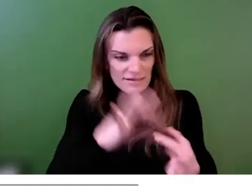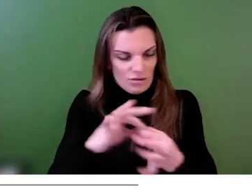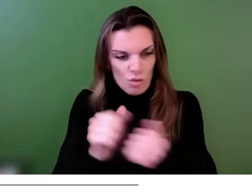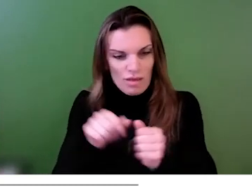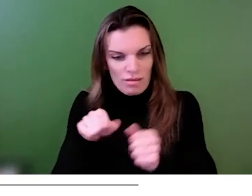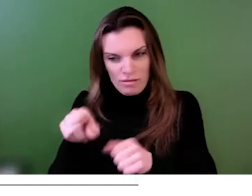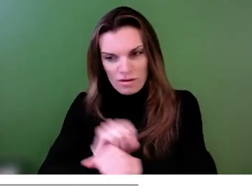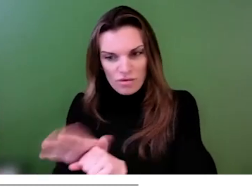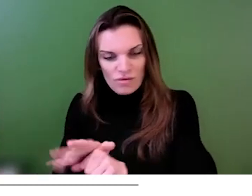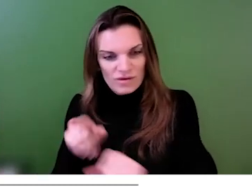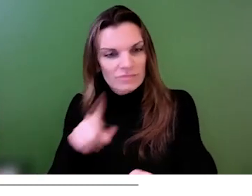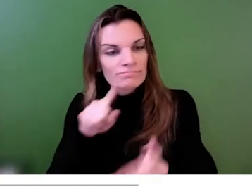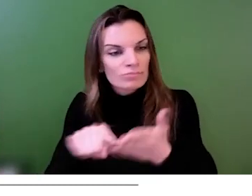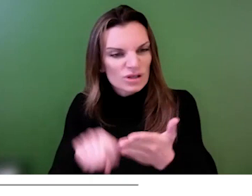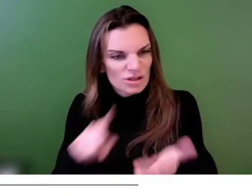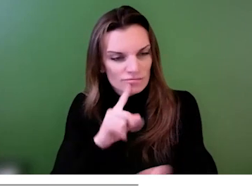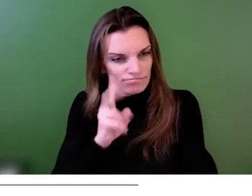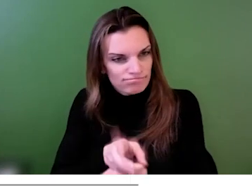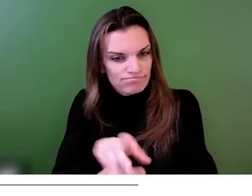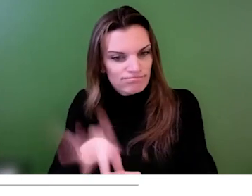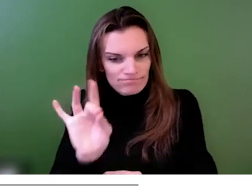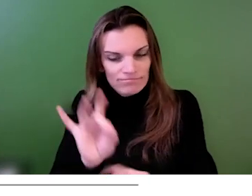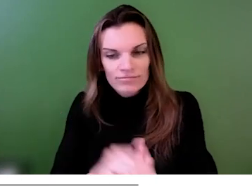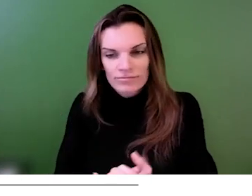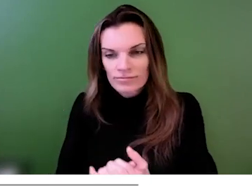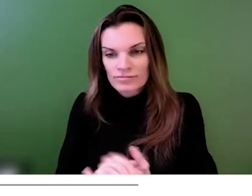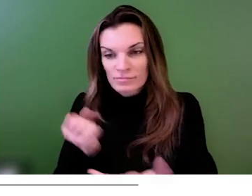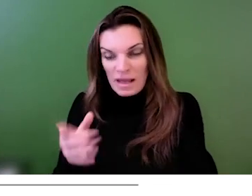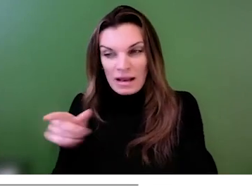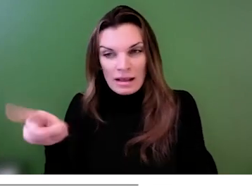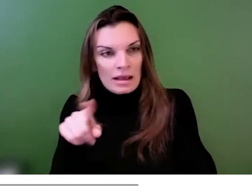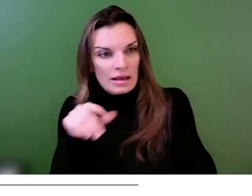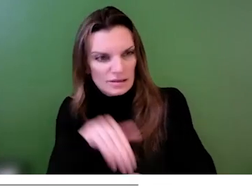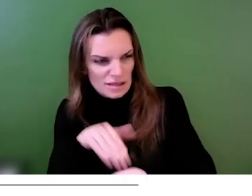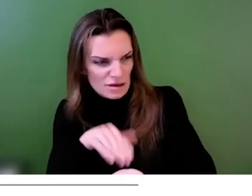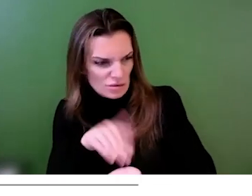encephalomyelitis the overlap with long COVID. To a lot of healthcare providers they don't know what they are seeing when